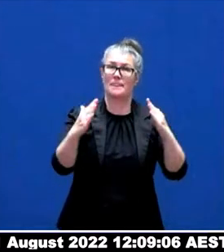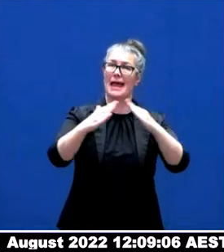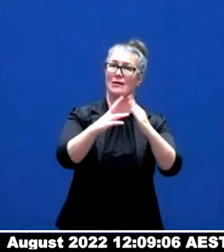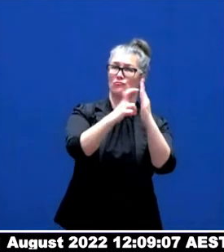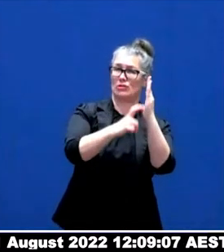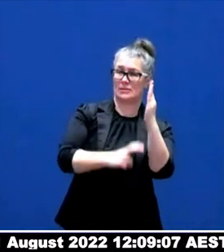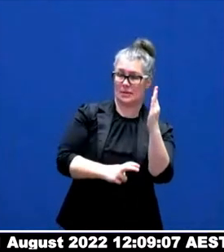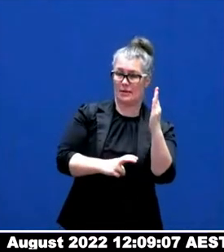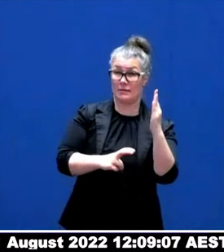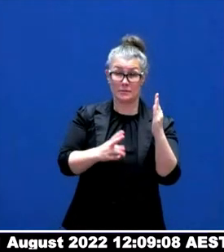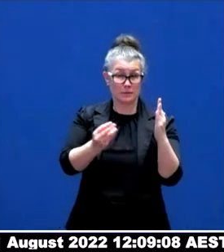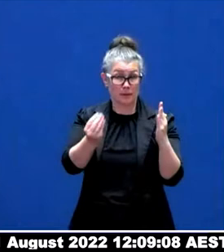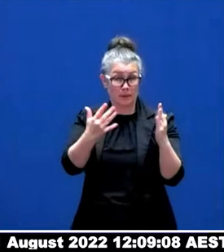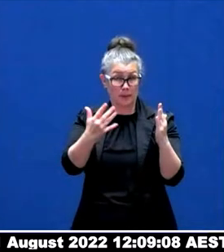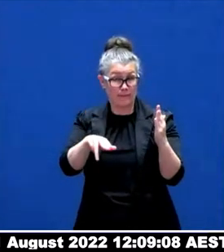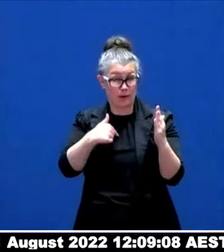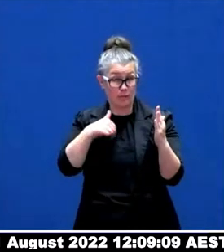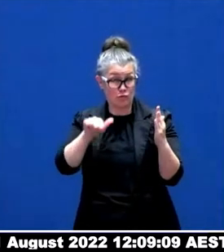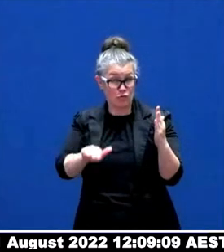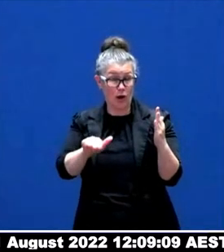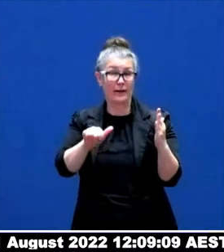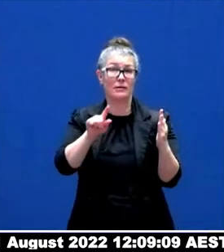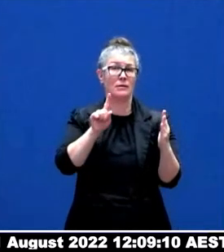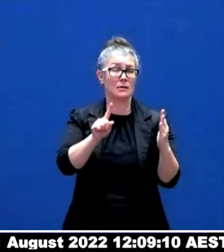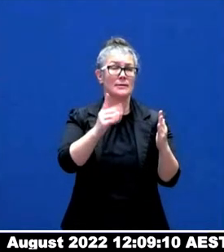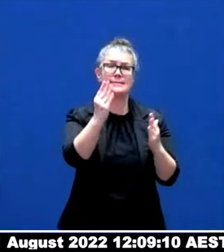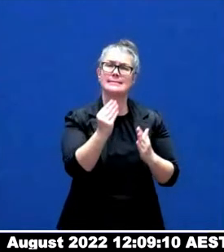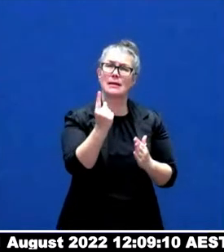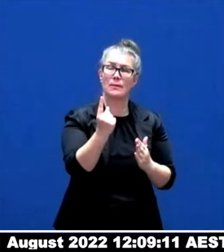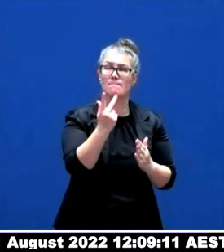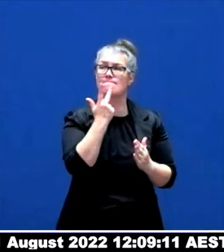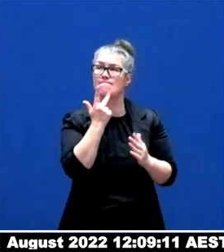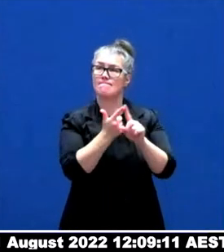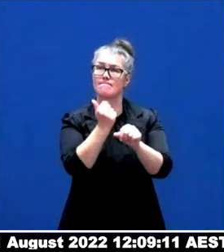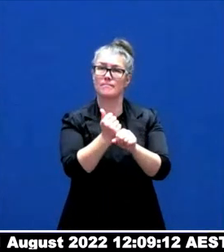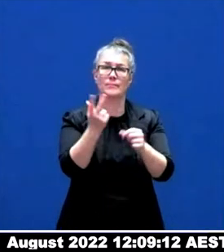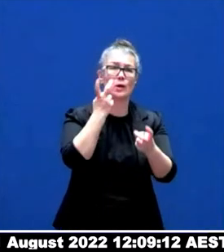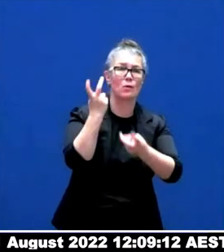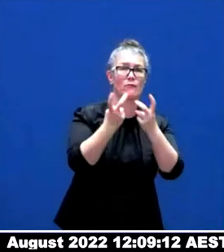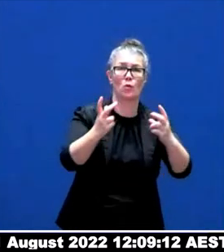understanding is correct, that if somebody is seeking accommodation or a dwelling